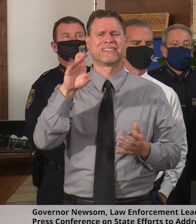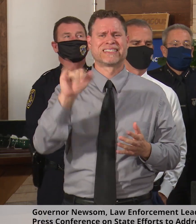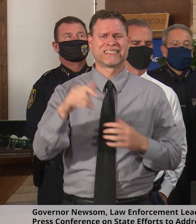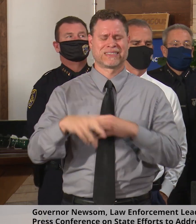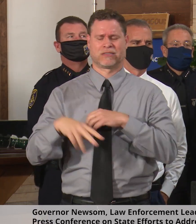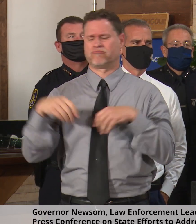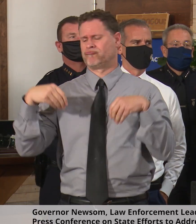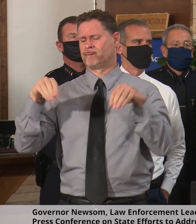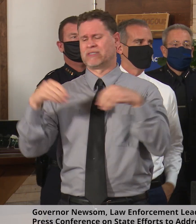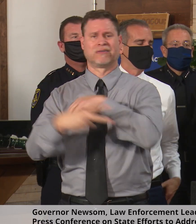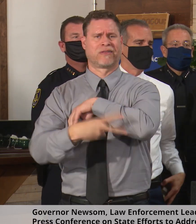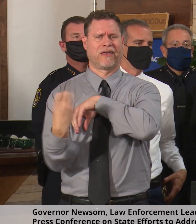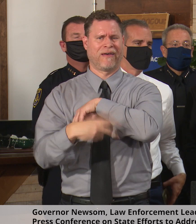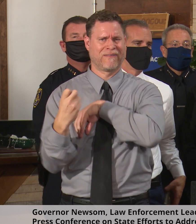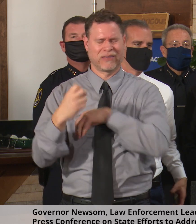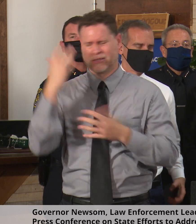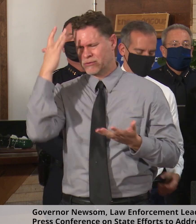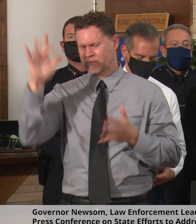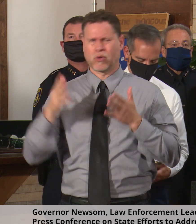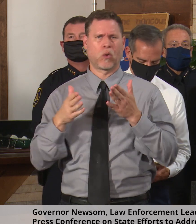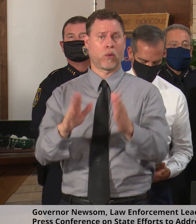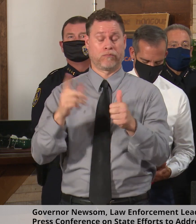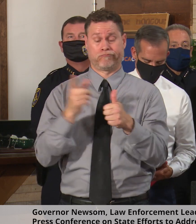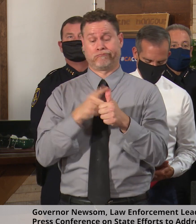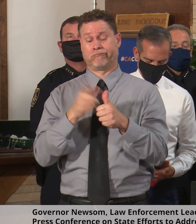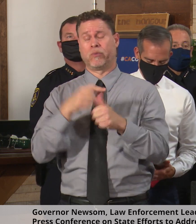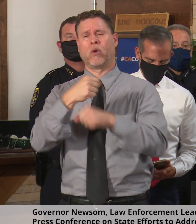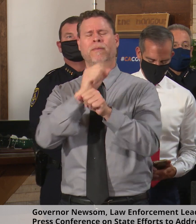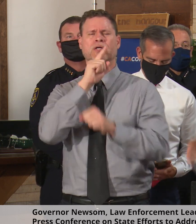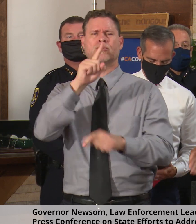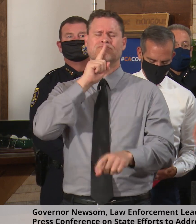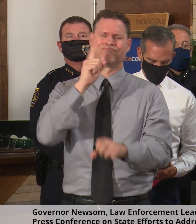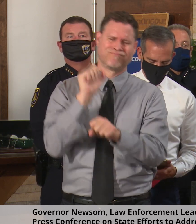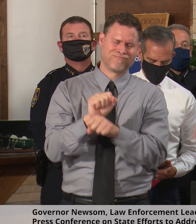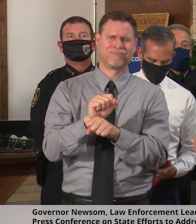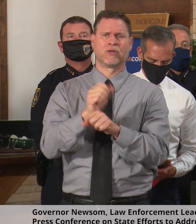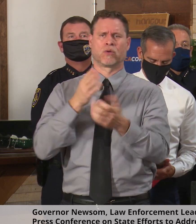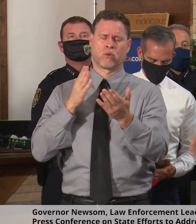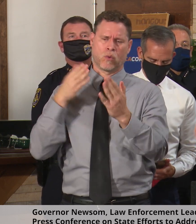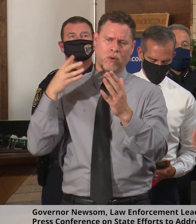in a smart way? One, we want to make sure we actually went after the organized retail